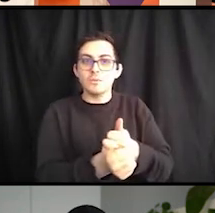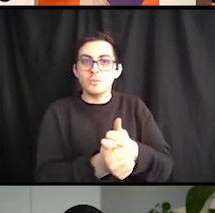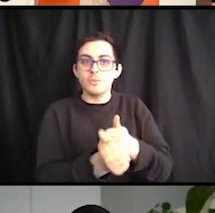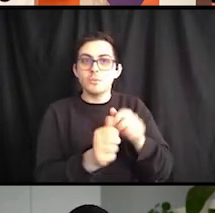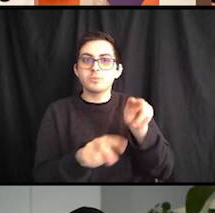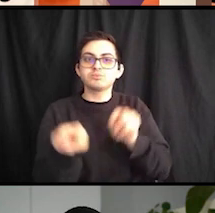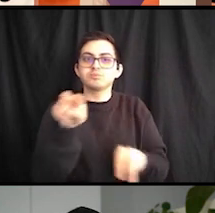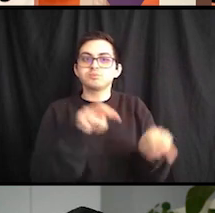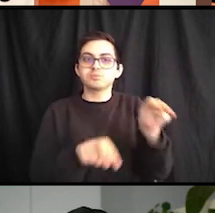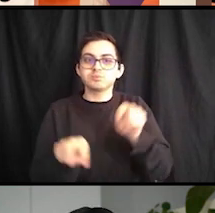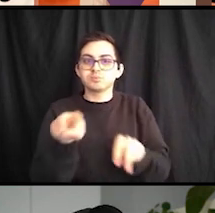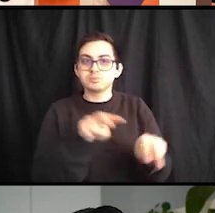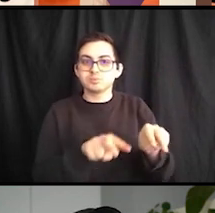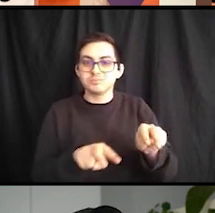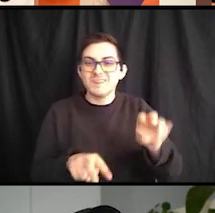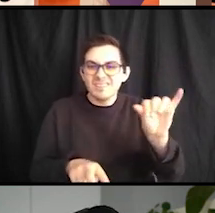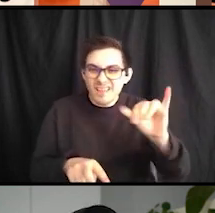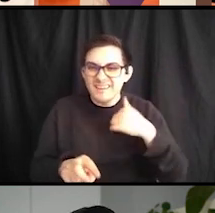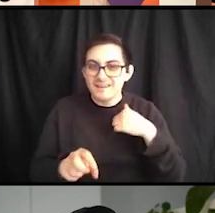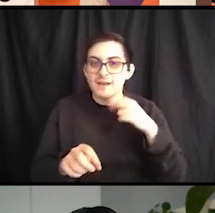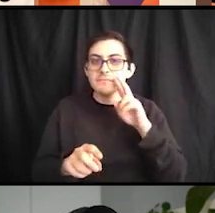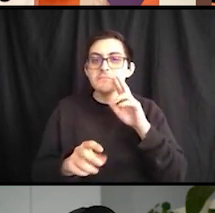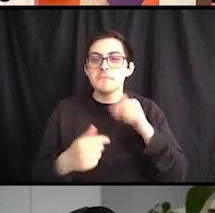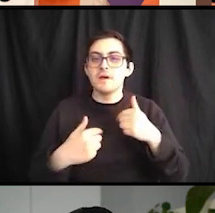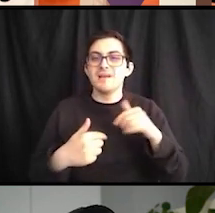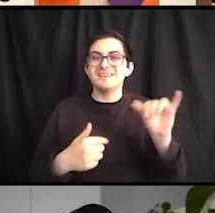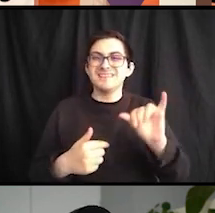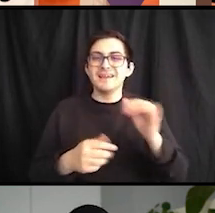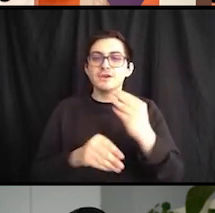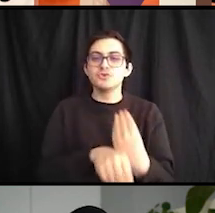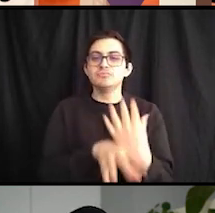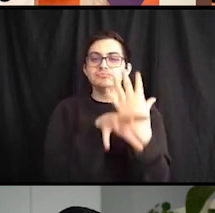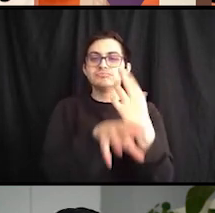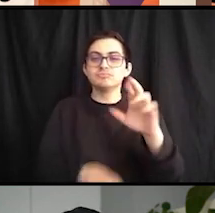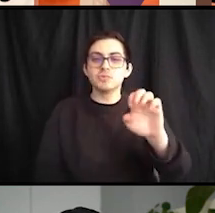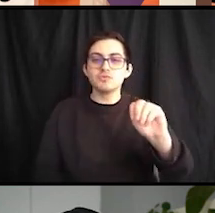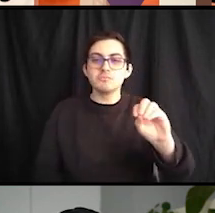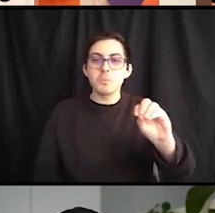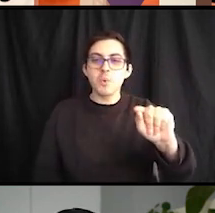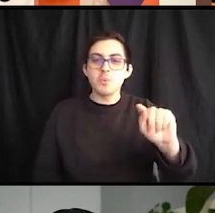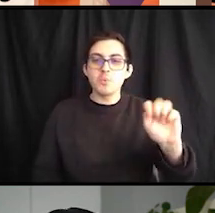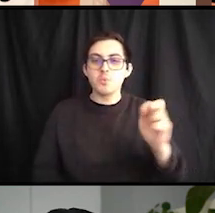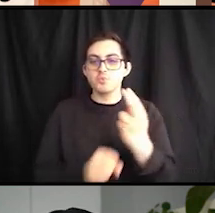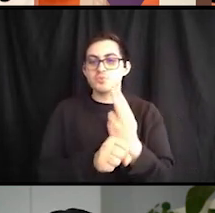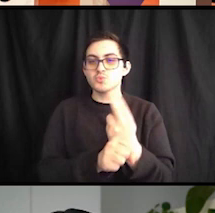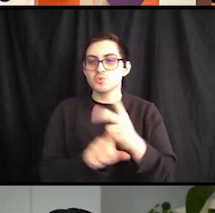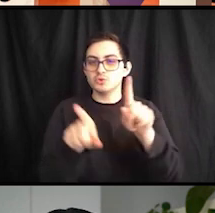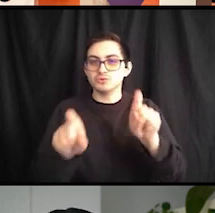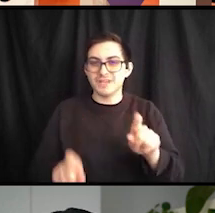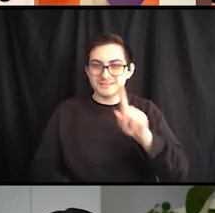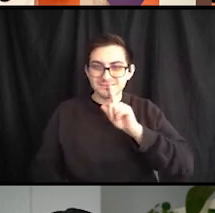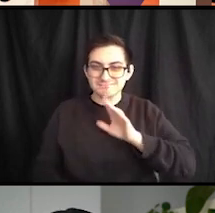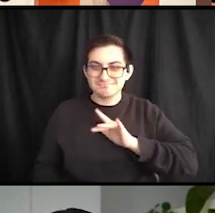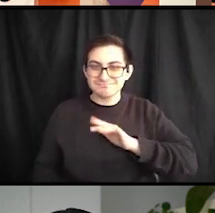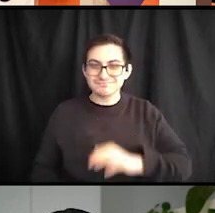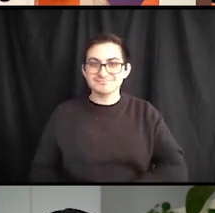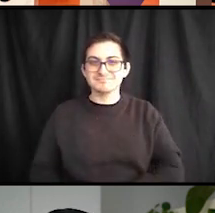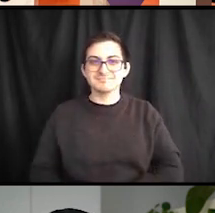of doing a remote user test or seeing what he's doing when he's testing that. Oscar, that's huge!